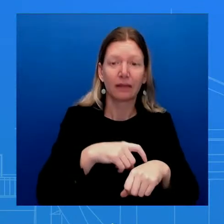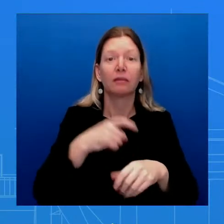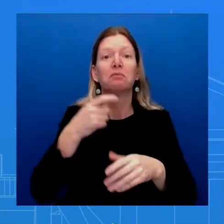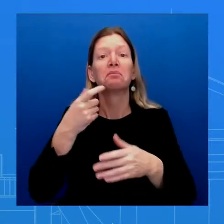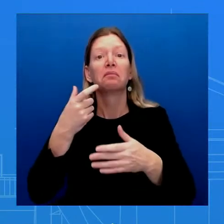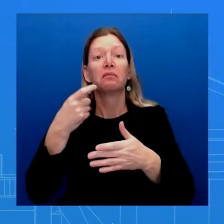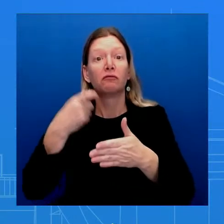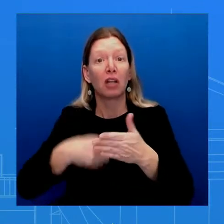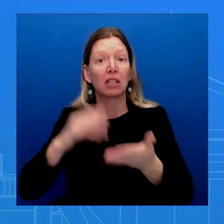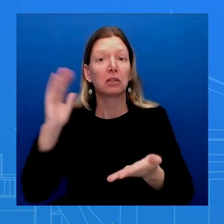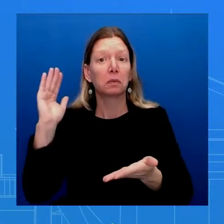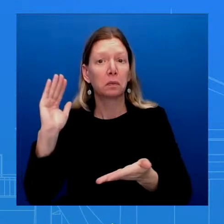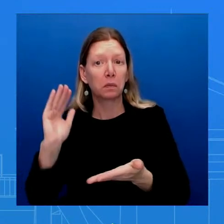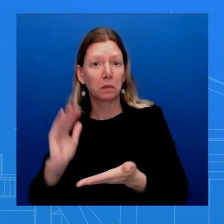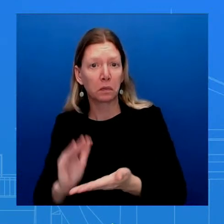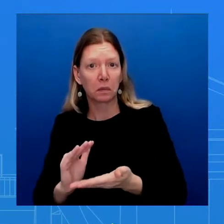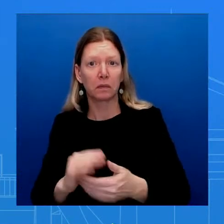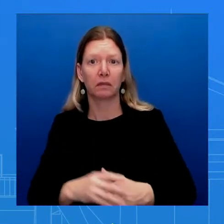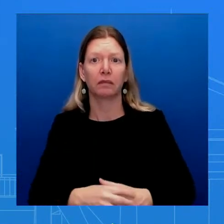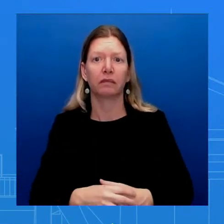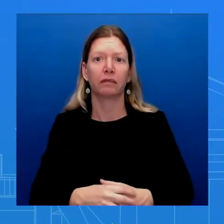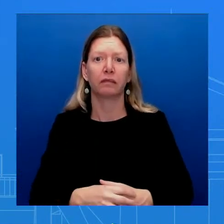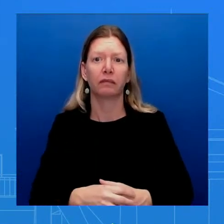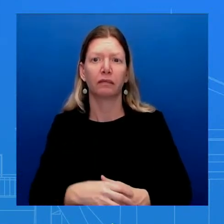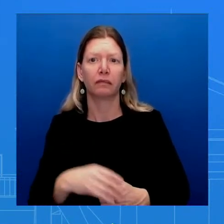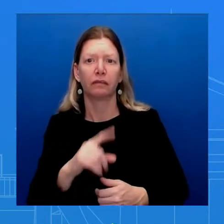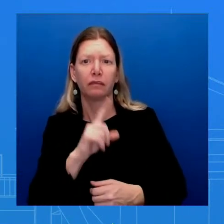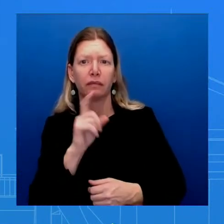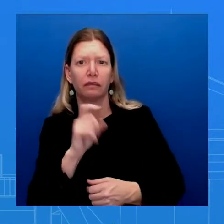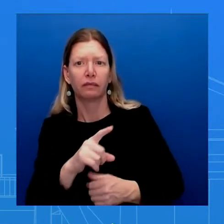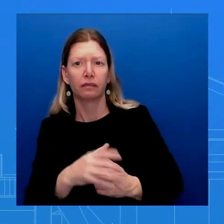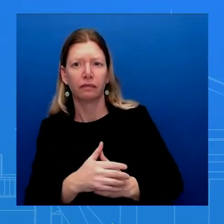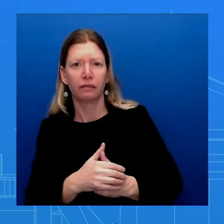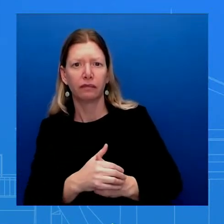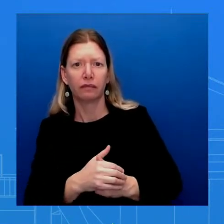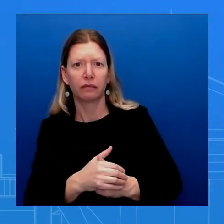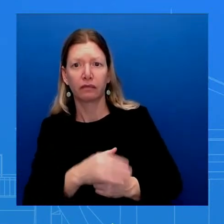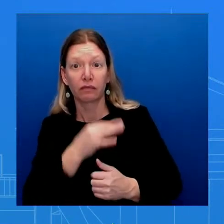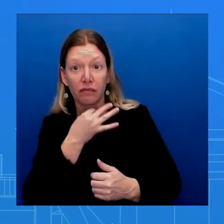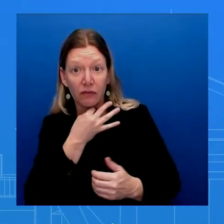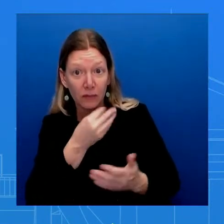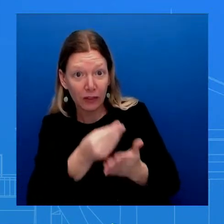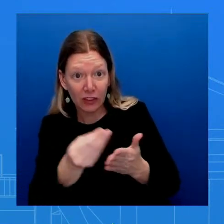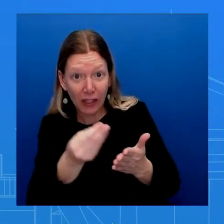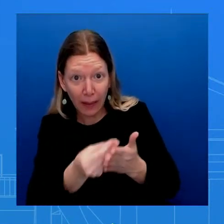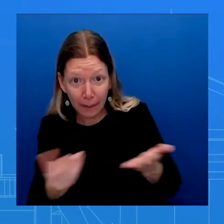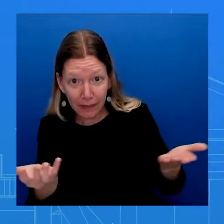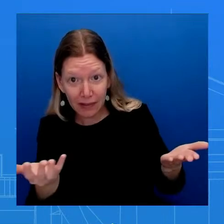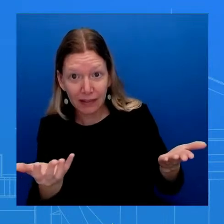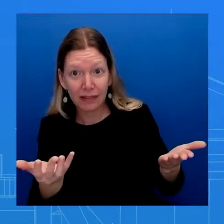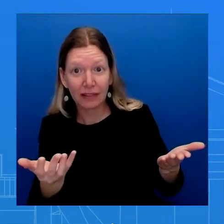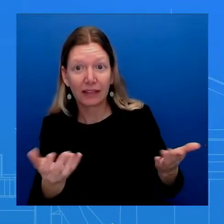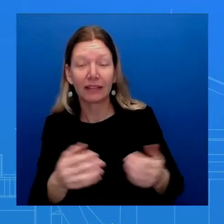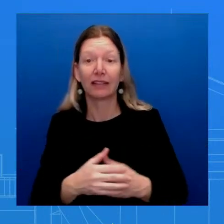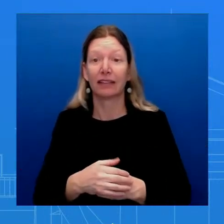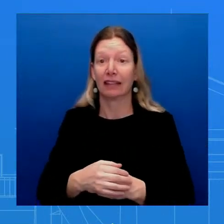Ms. Jean-Pierre: Well, I can say this. The Press: -- Chewy for Commander or anything like that? Ms. Jean-Pierre: Well, I could say this: You saw the President on Saturday -- right? -- The Press: Shopping at small businesses.